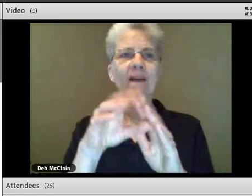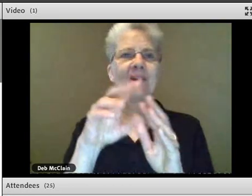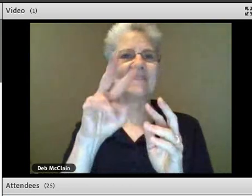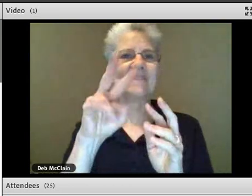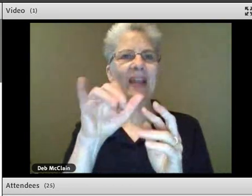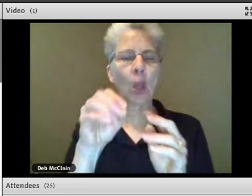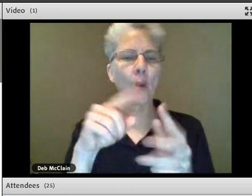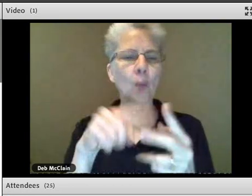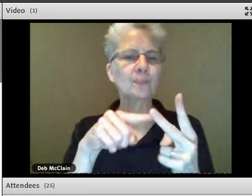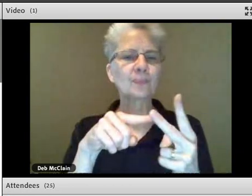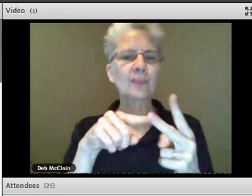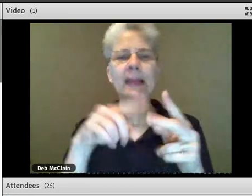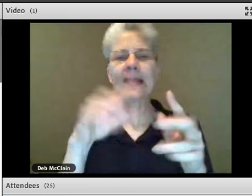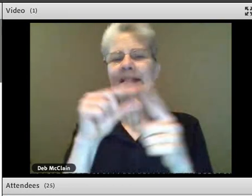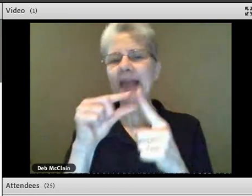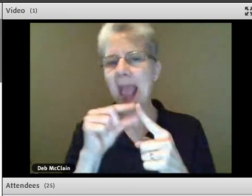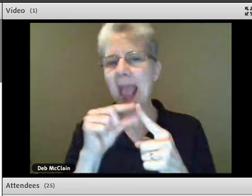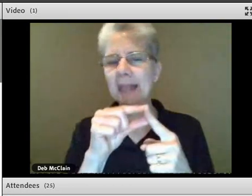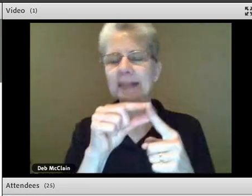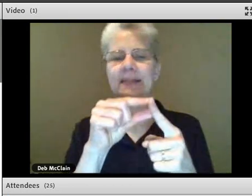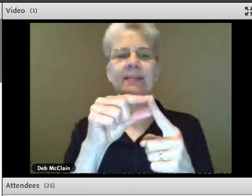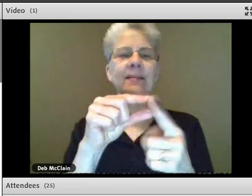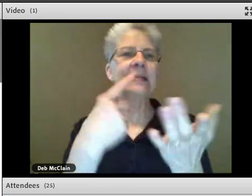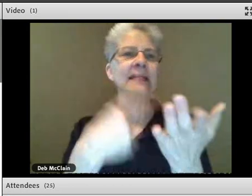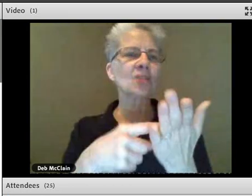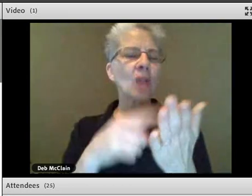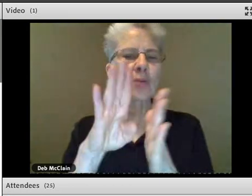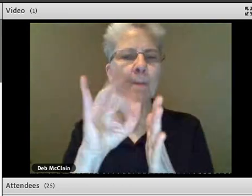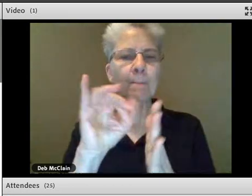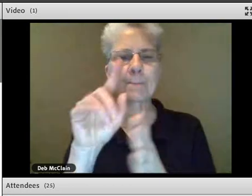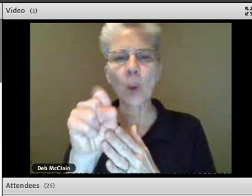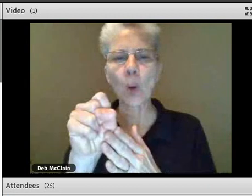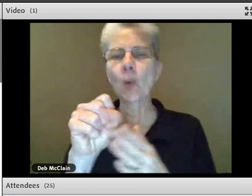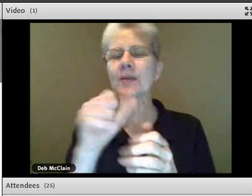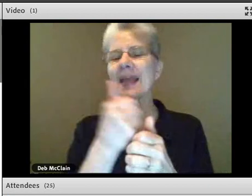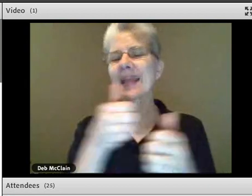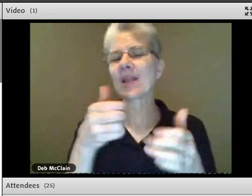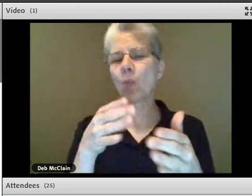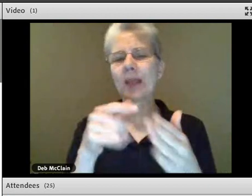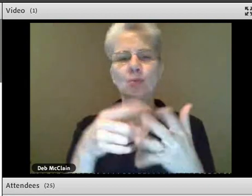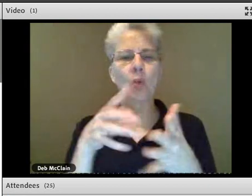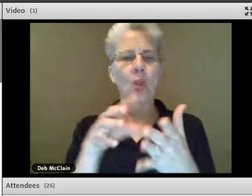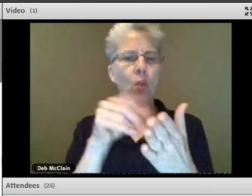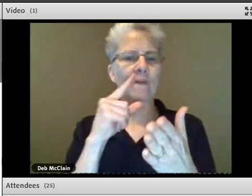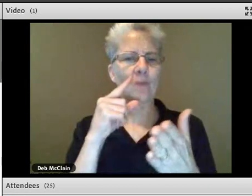taking assessments to people who completing discussion boards. Any way to allow for some type of educational